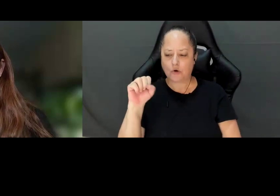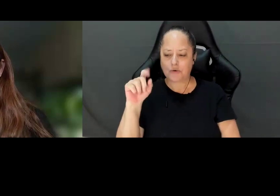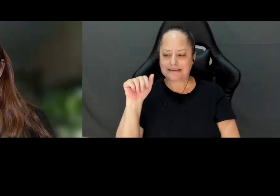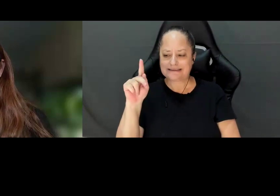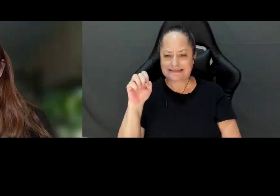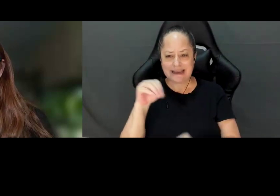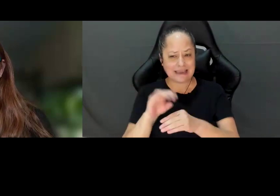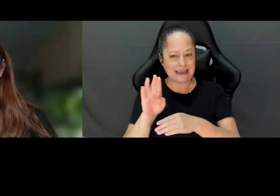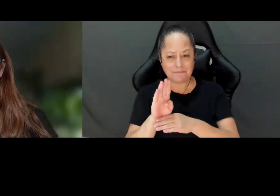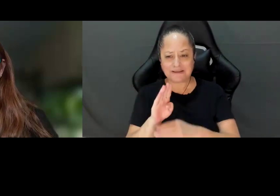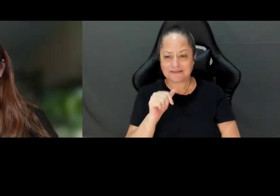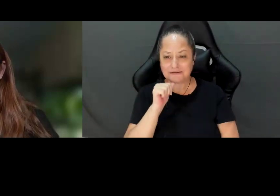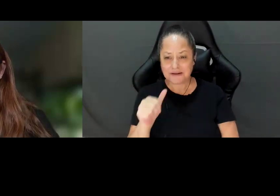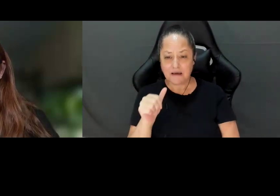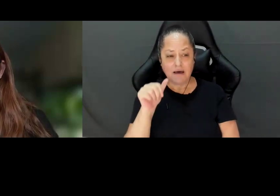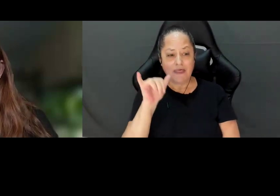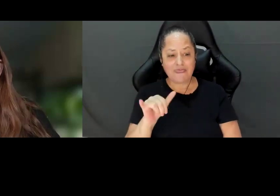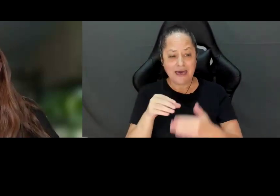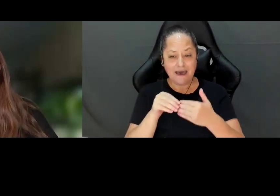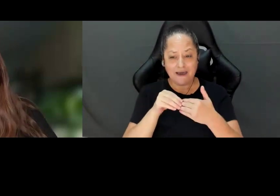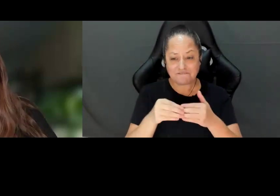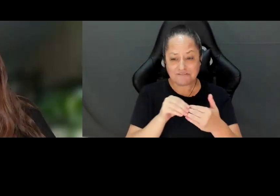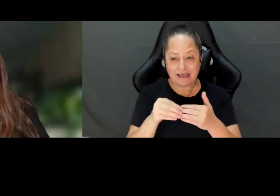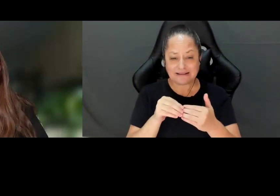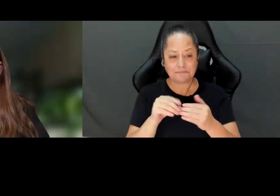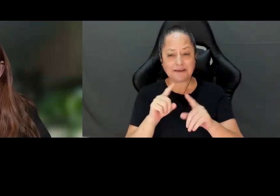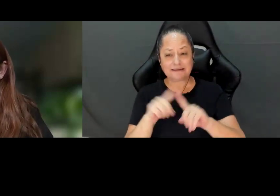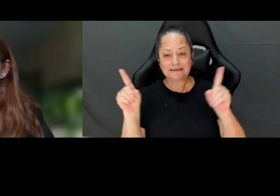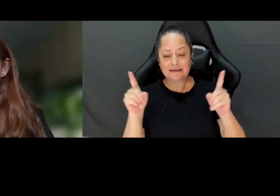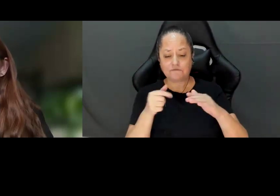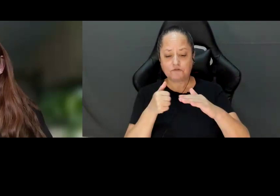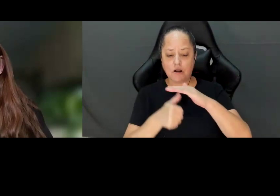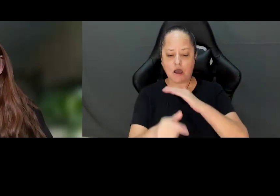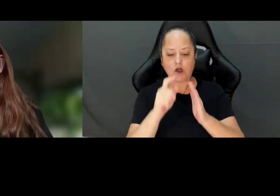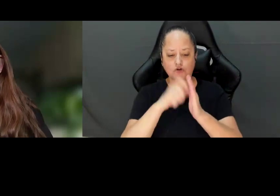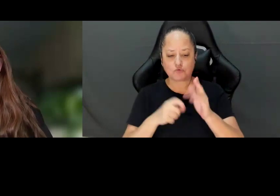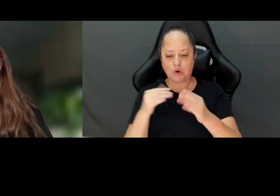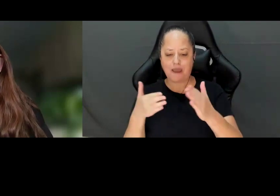This flexibility and the kind of difference in underwriting versus traditional also sets